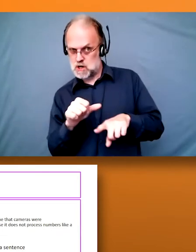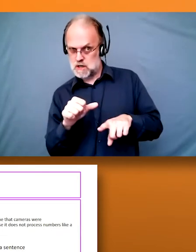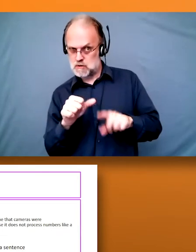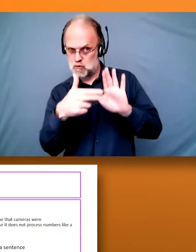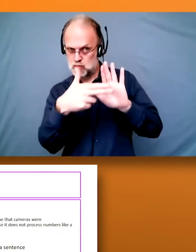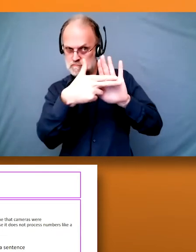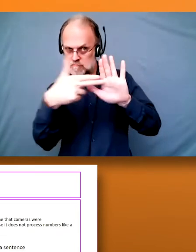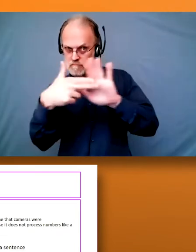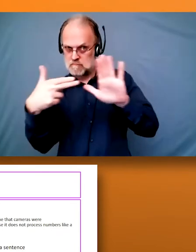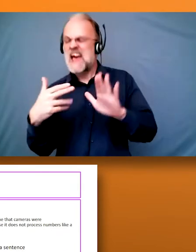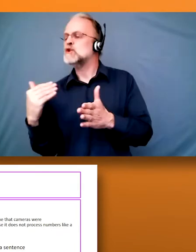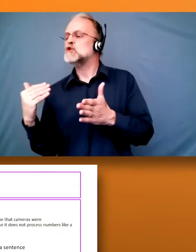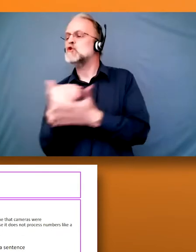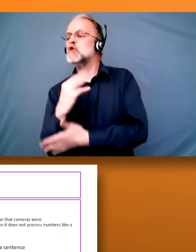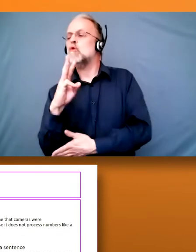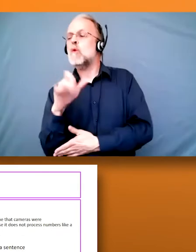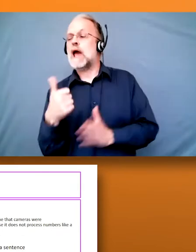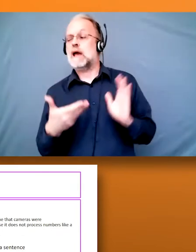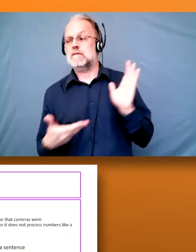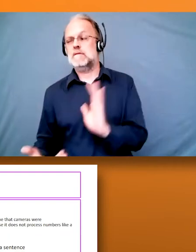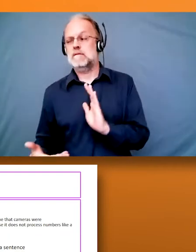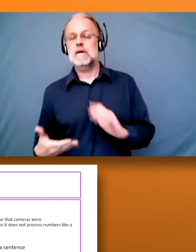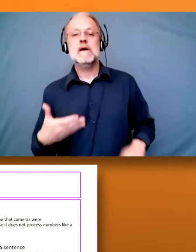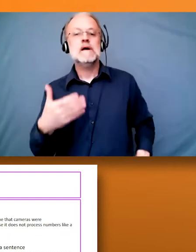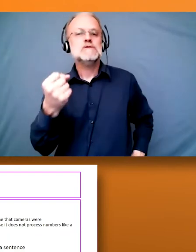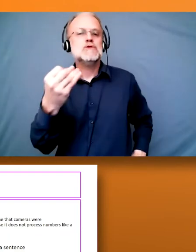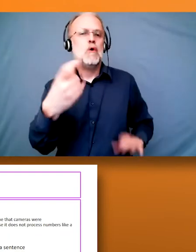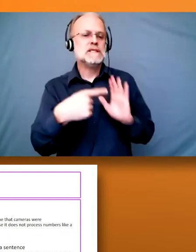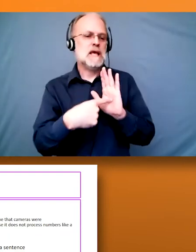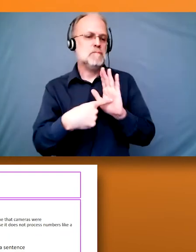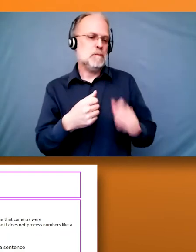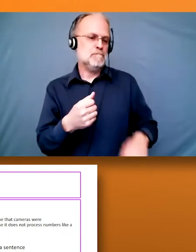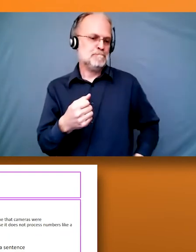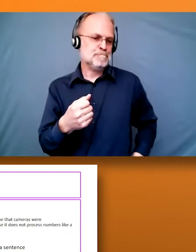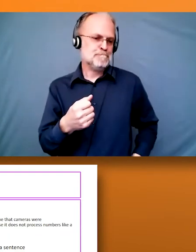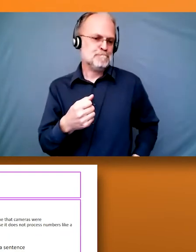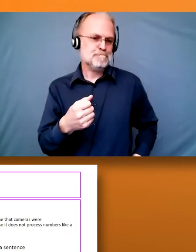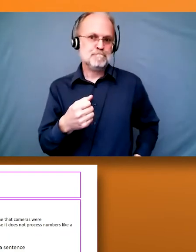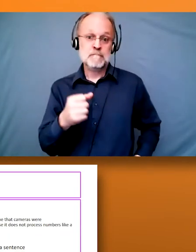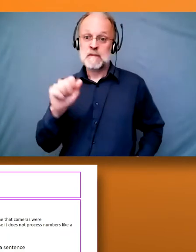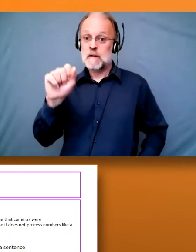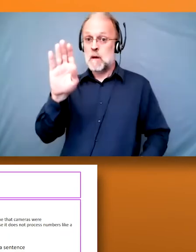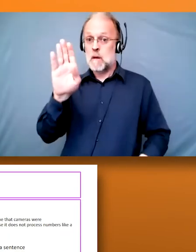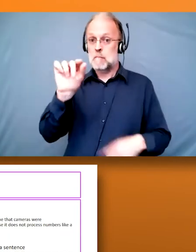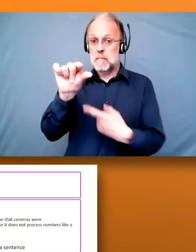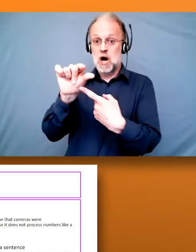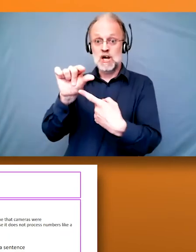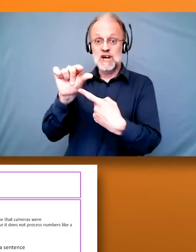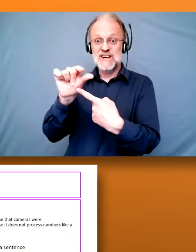whatever they're learning in a new way, potentially. So, for example, you could say we use the word bug